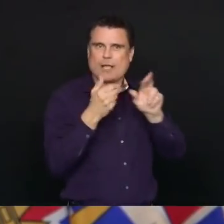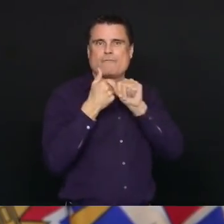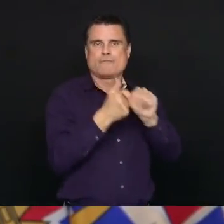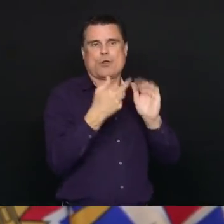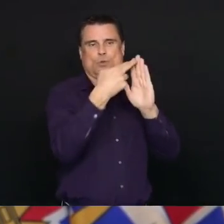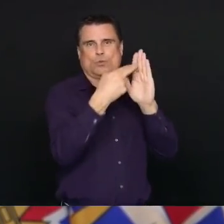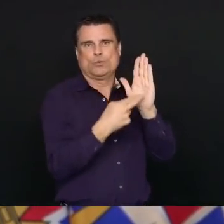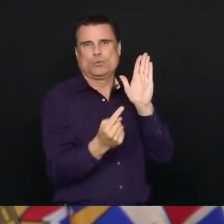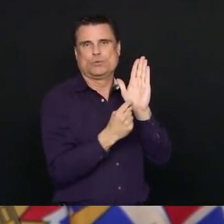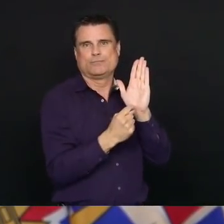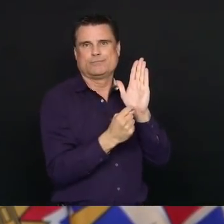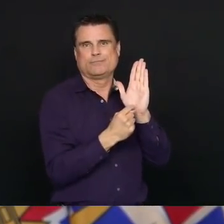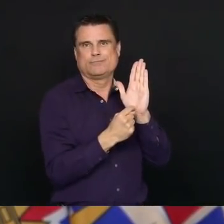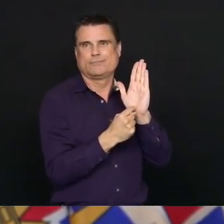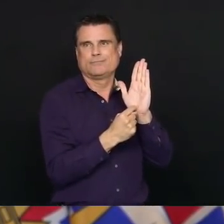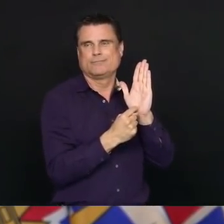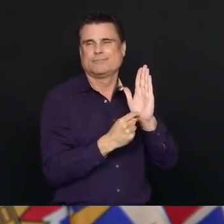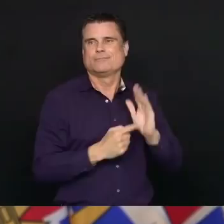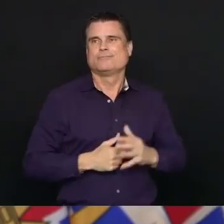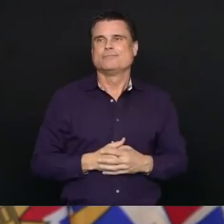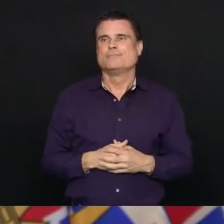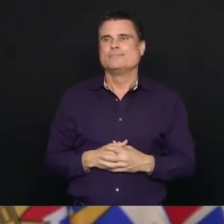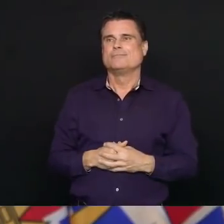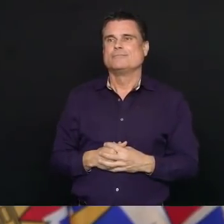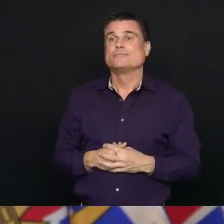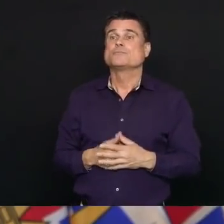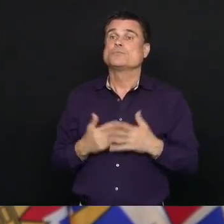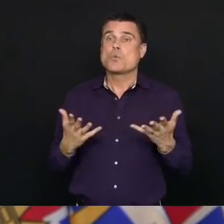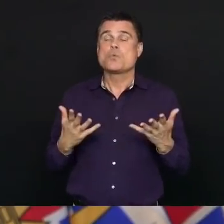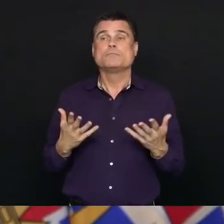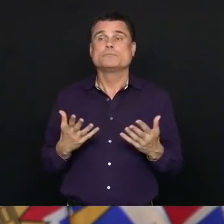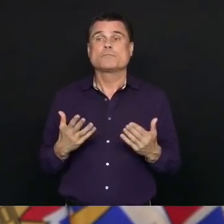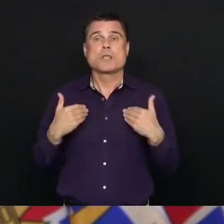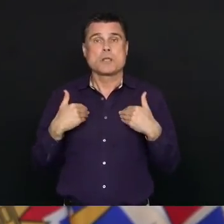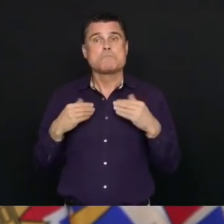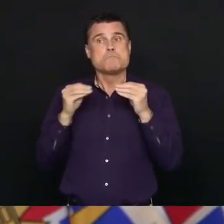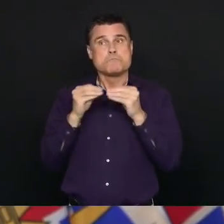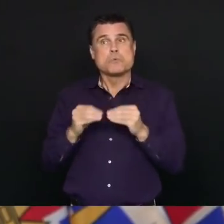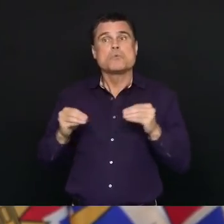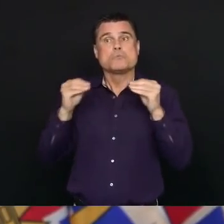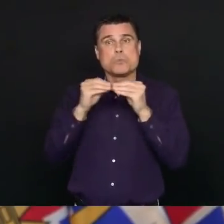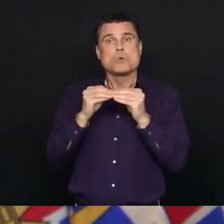And I believe that is because people in British Columbia are doing what we asked them to do.